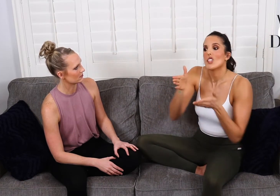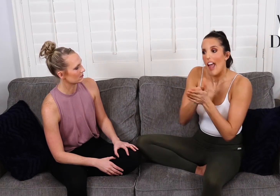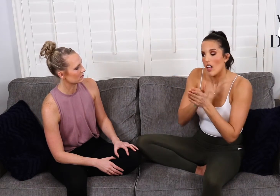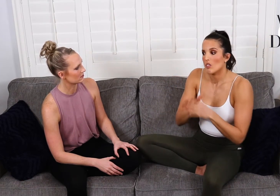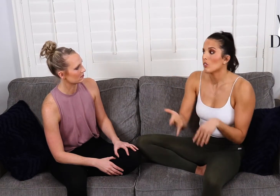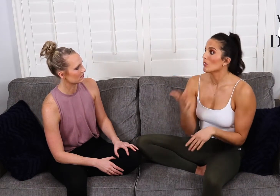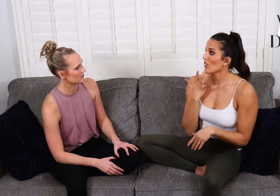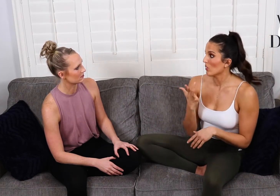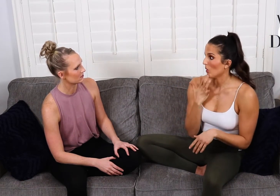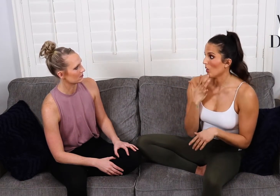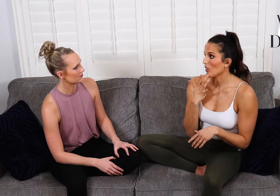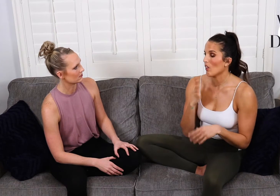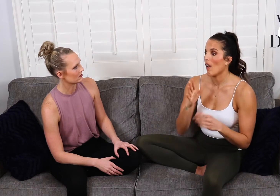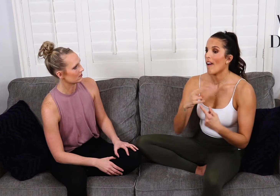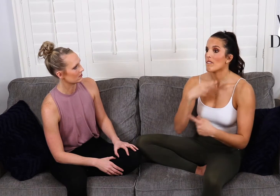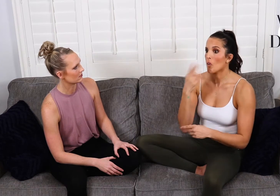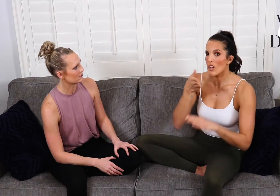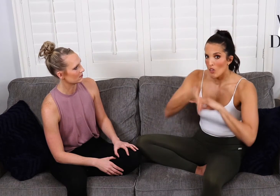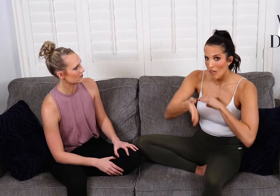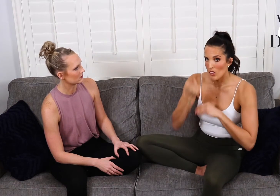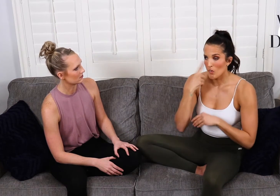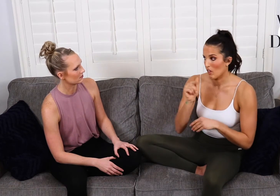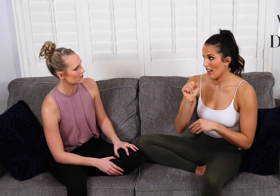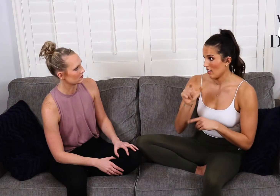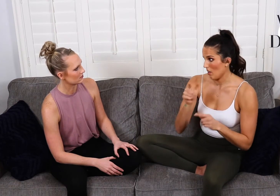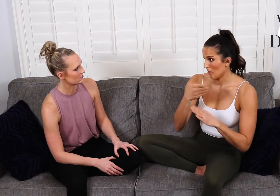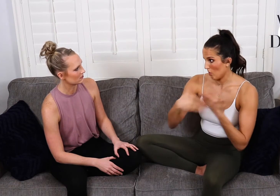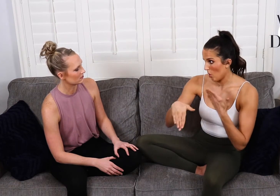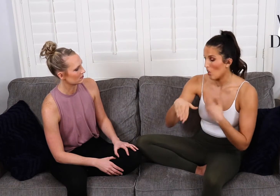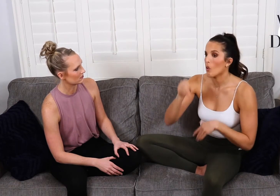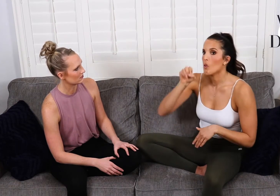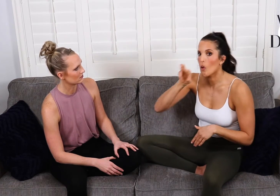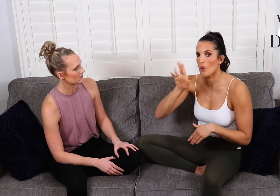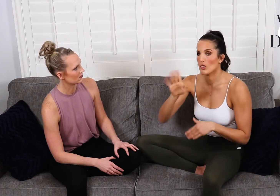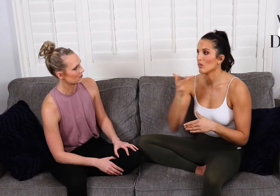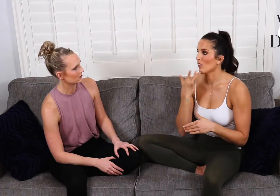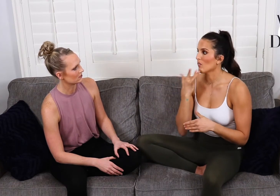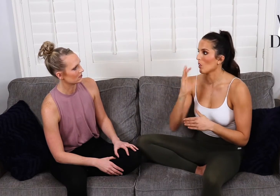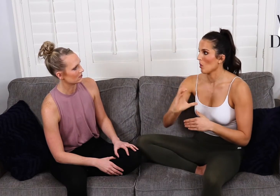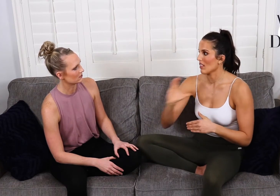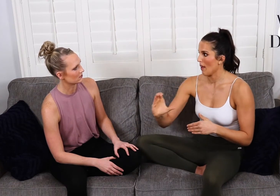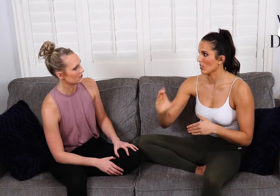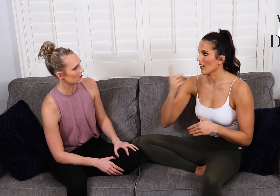So she asked would you prefer a voiceover for the ASL part or would you prefer closed captioning